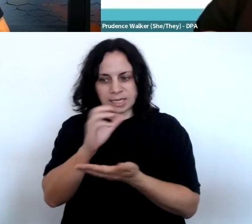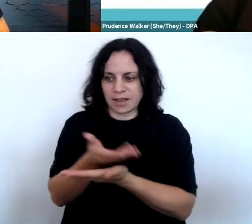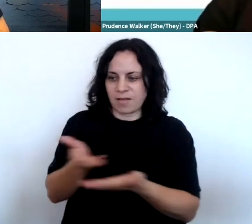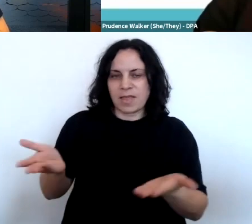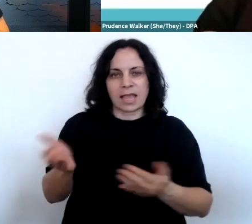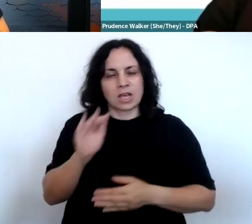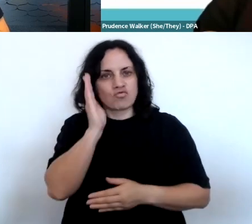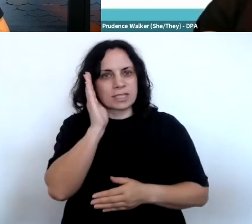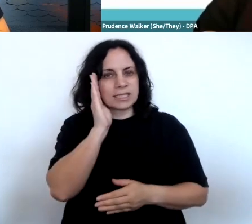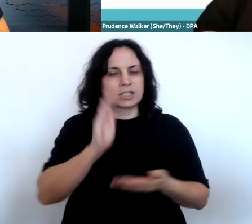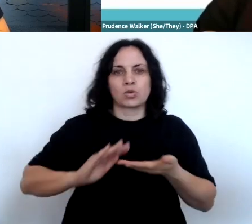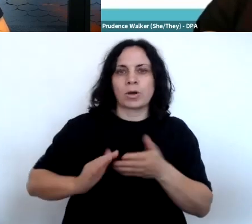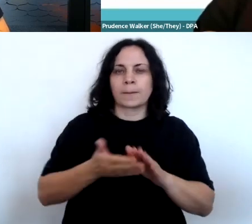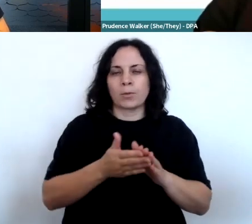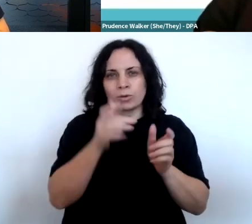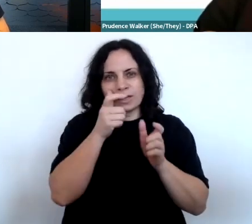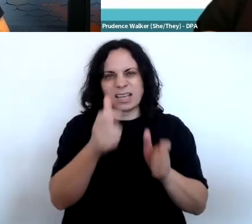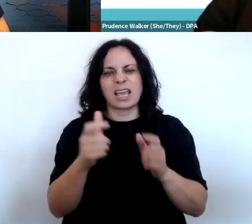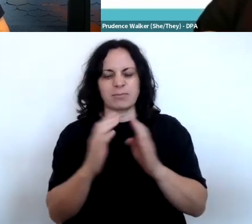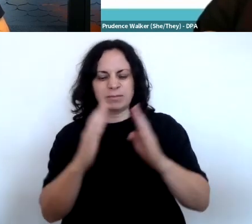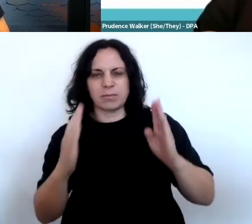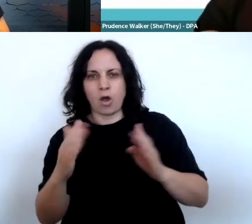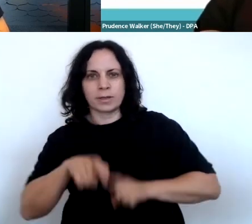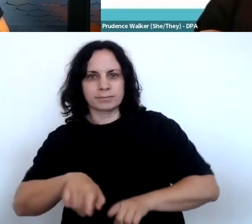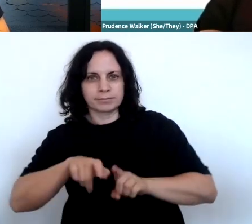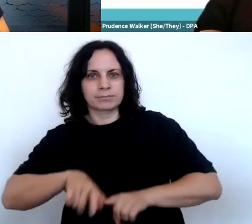are really thinking about the lessons learned from the royal commission.